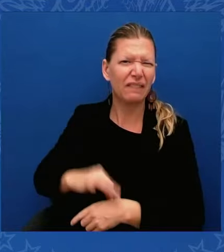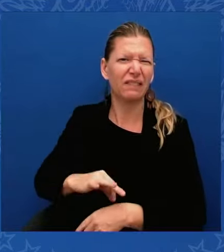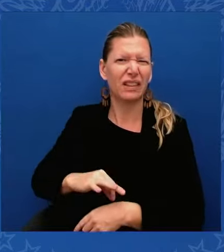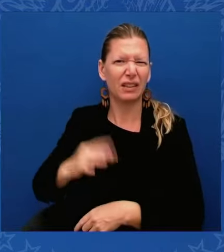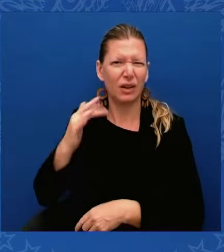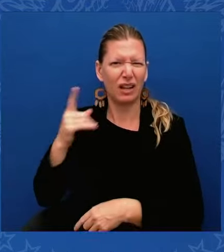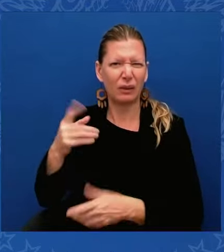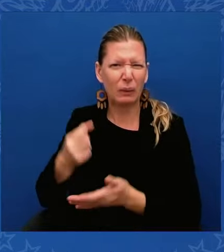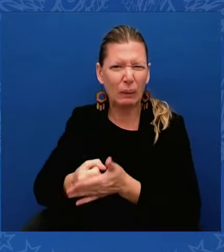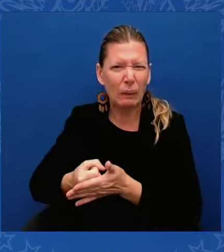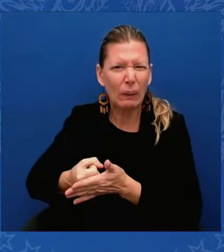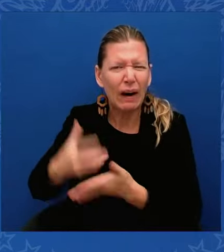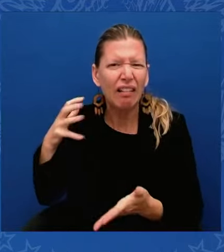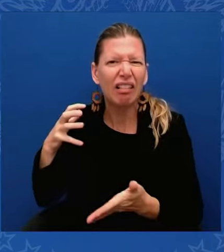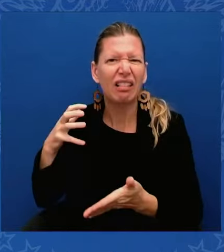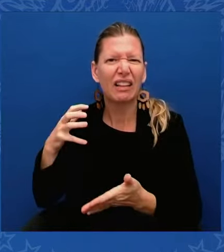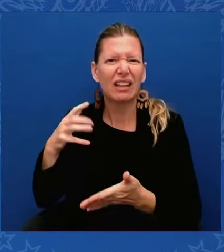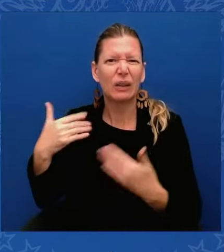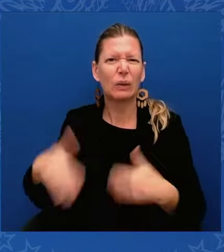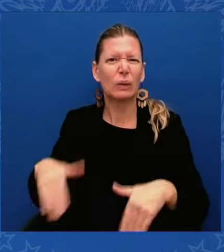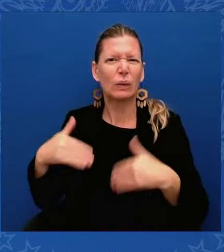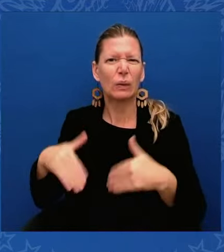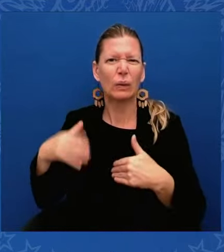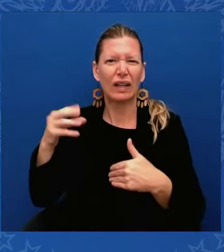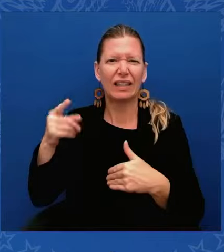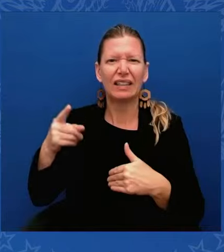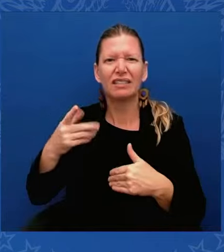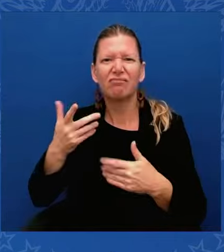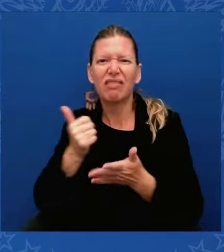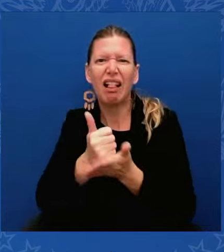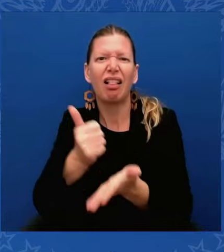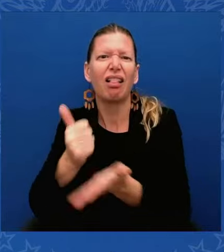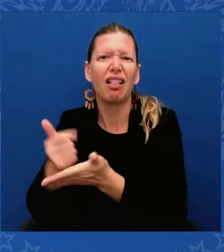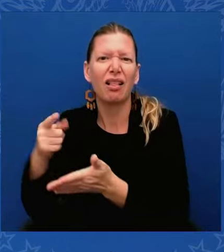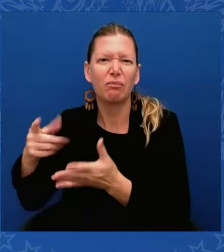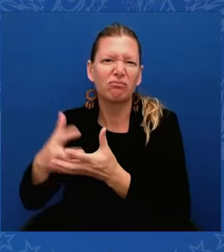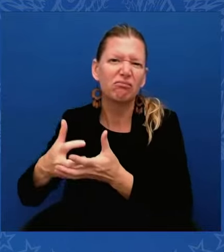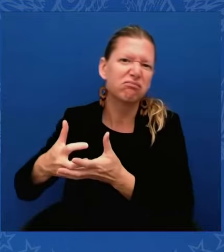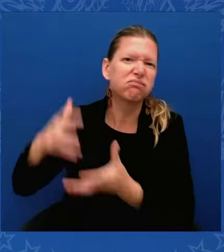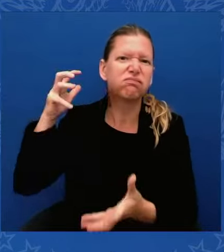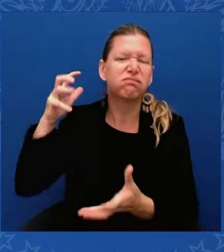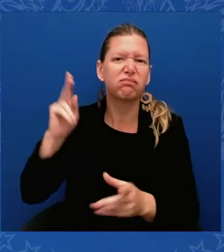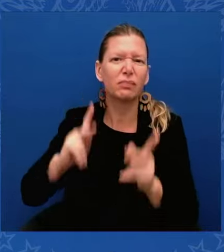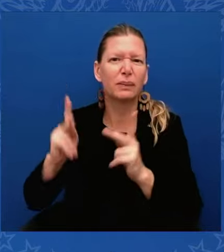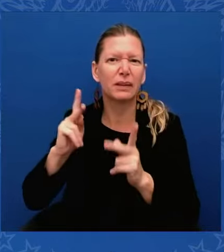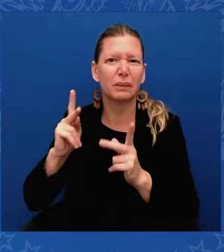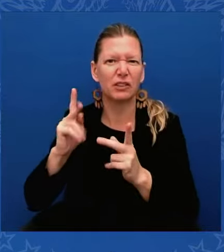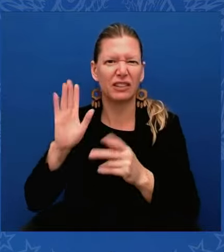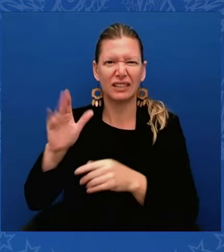than any previous presidential term. And now he and the congressional Republicans want to do it all over again.